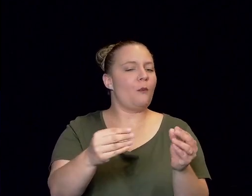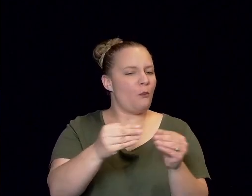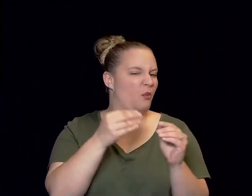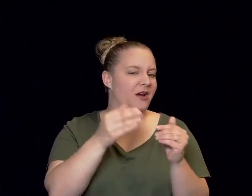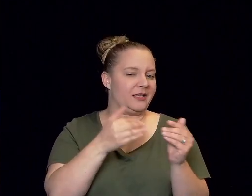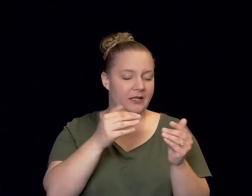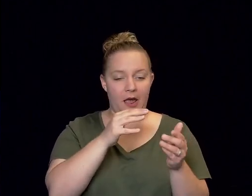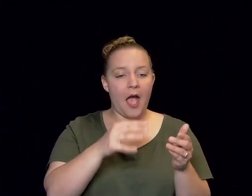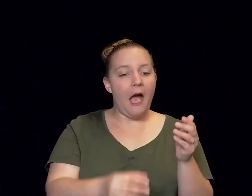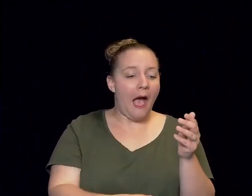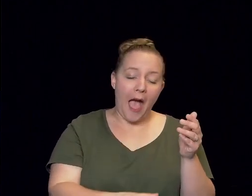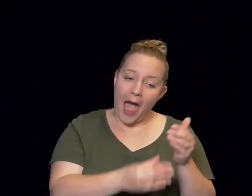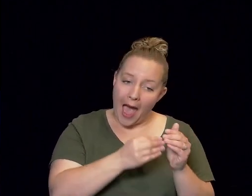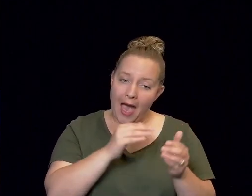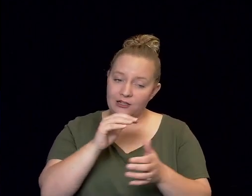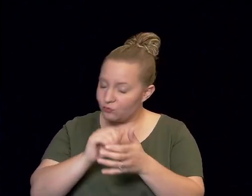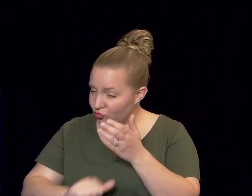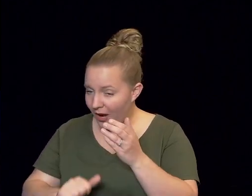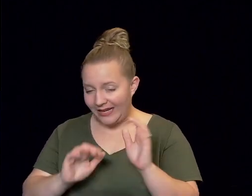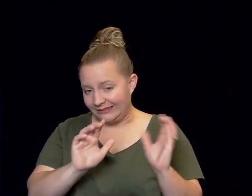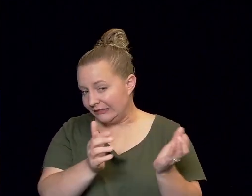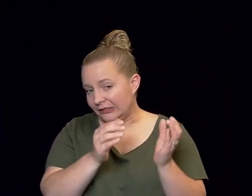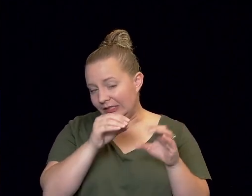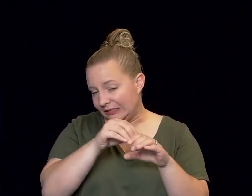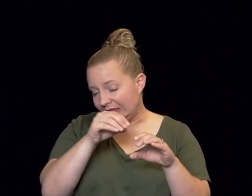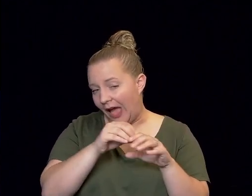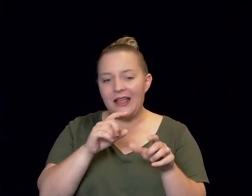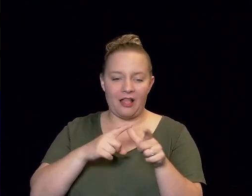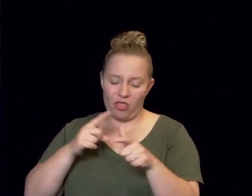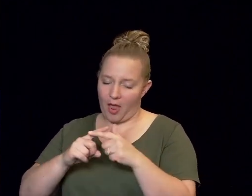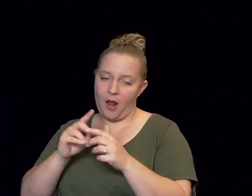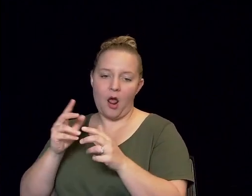subtracting in the parentheses and then just multiplying. However, we are starting to add in